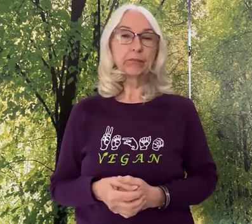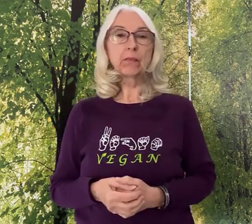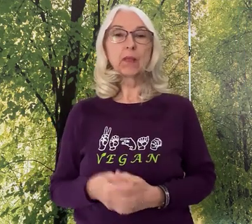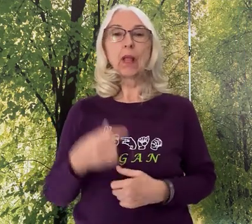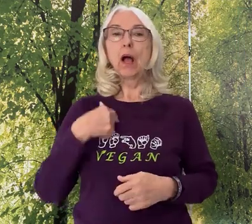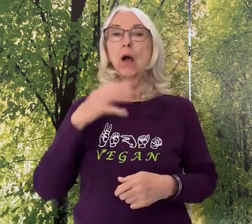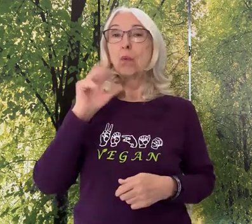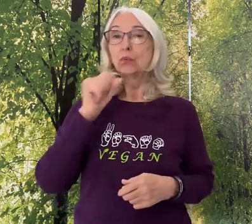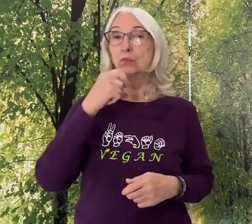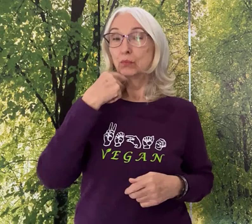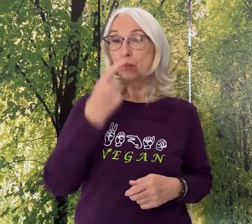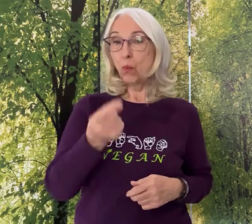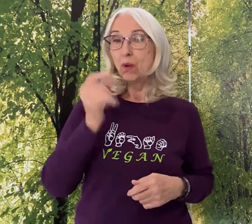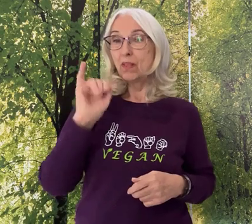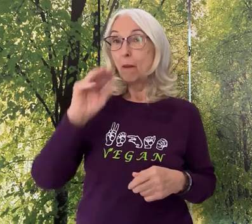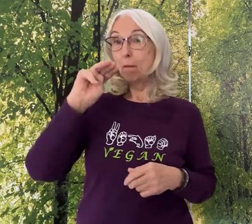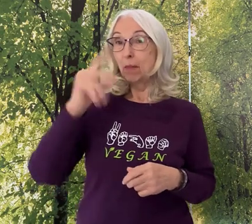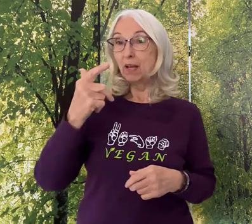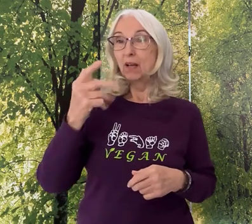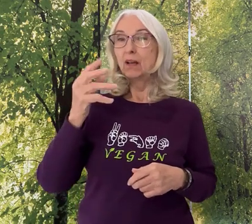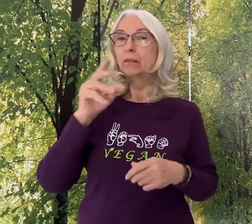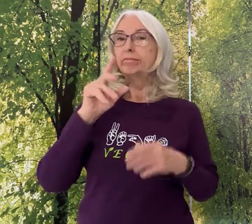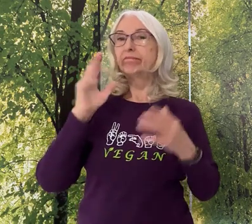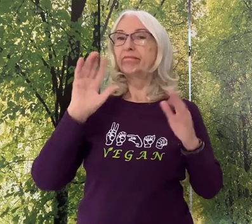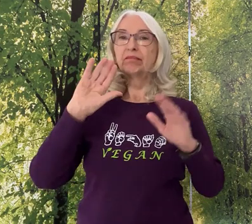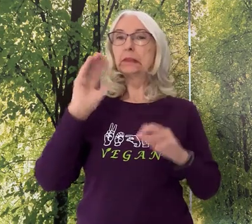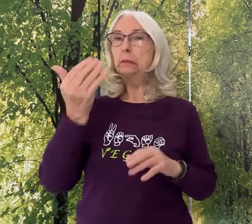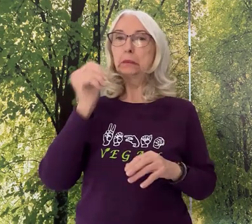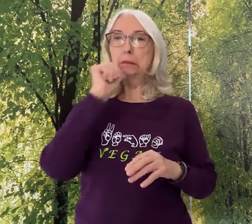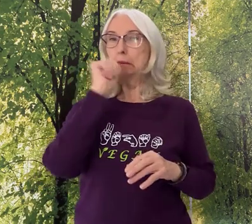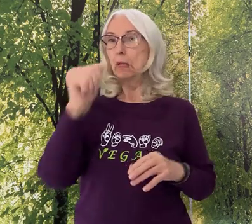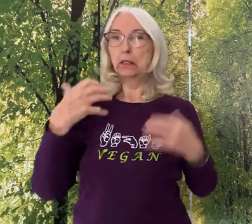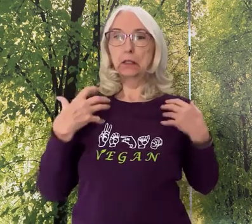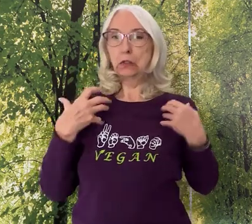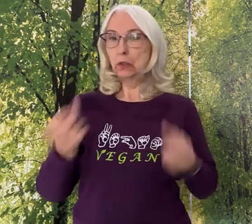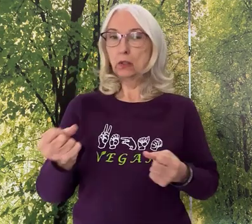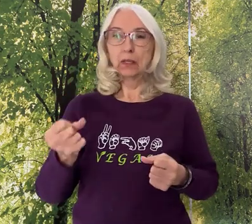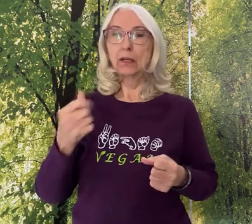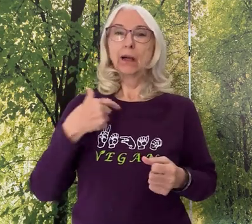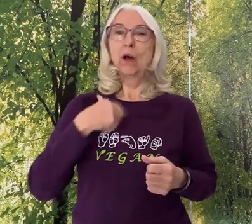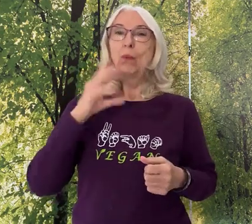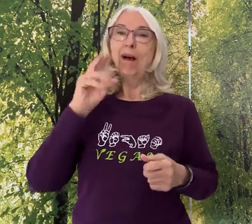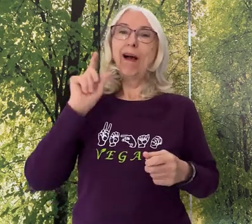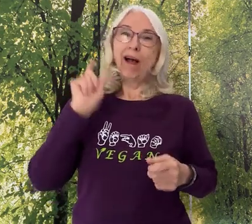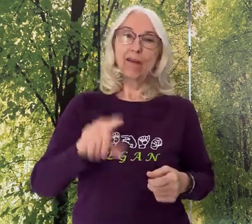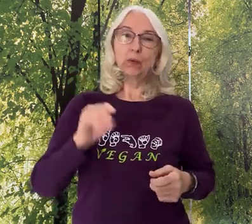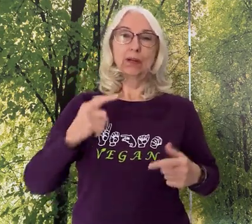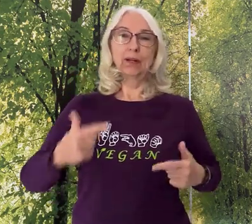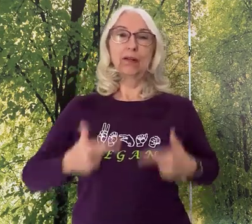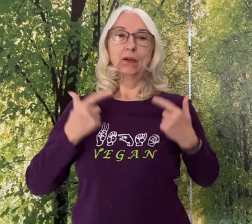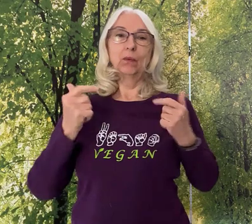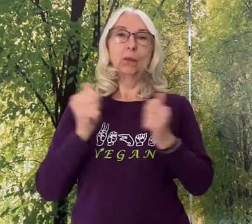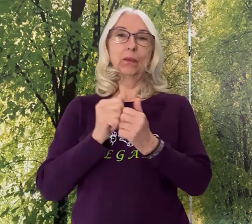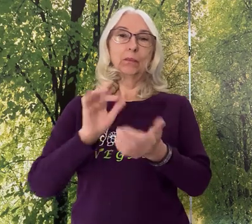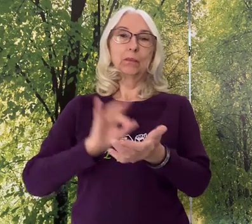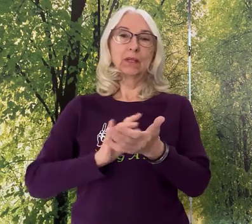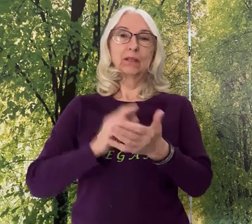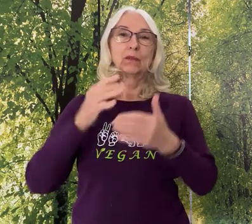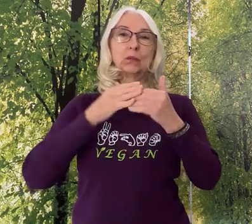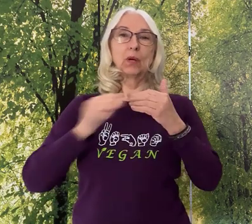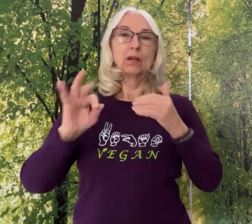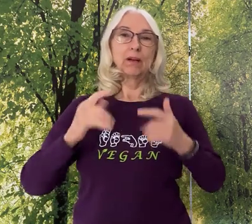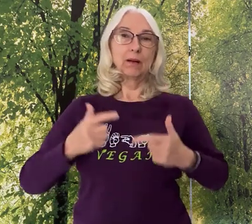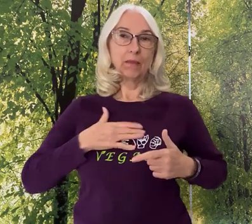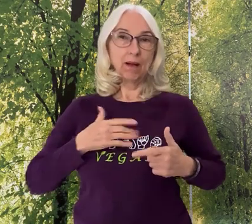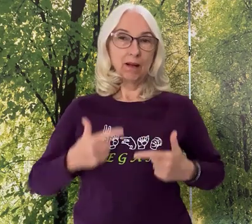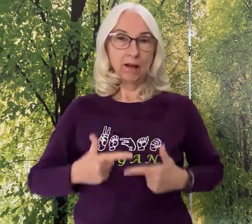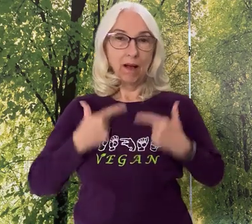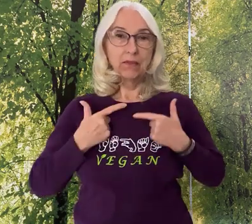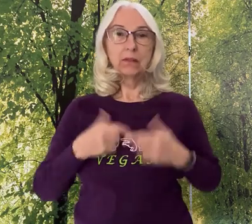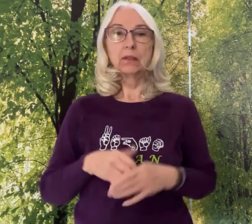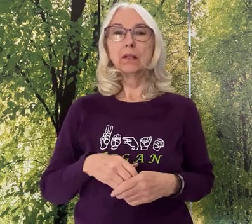I was told that MG was incurable, that I would have to be on medication for the rest of my life,